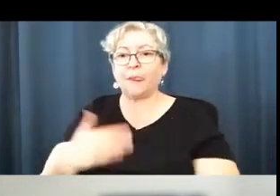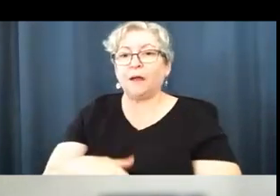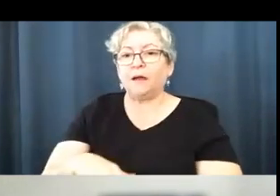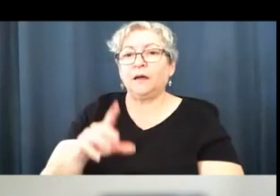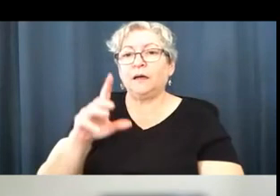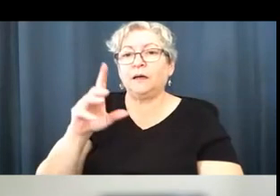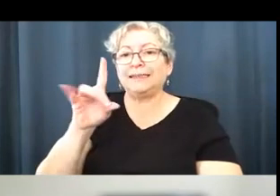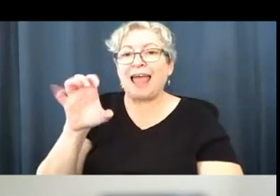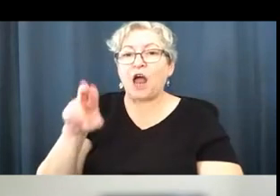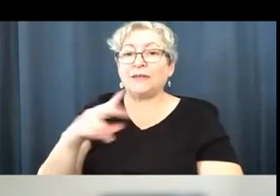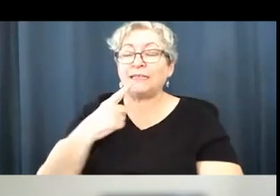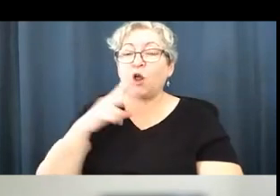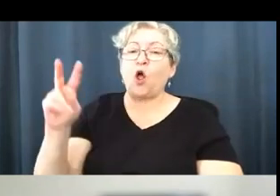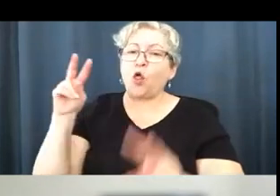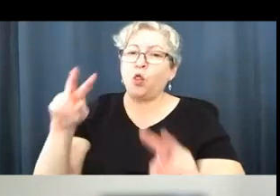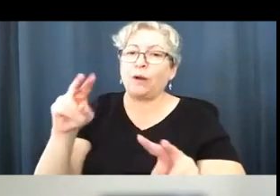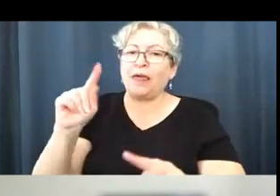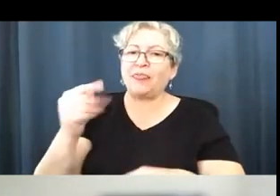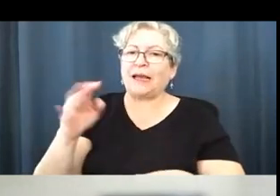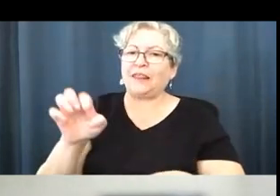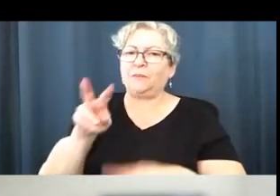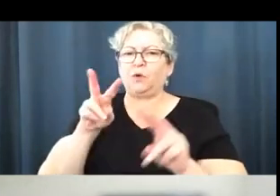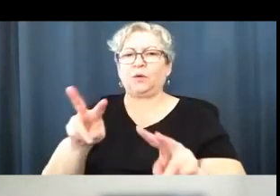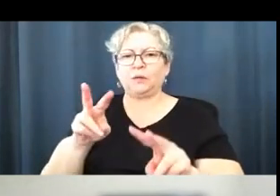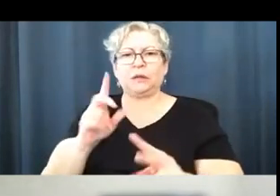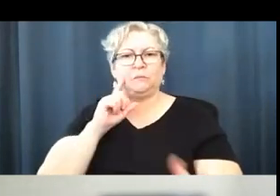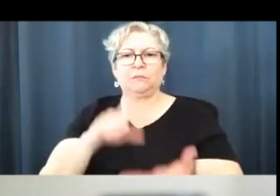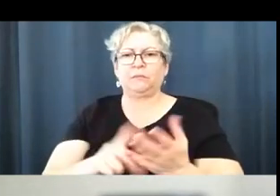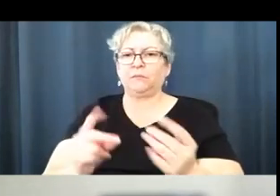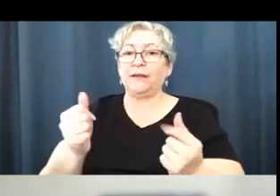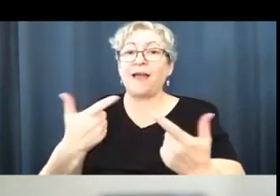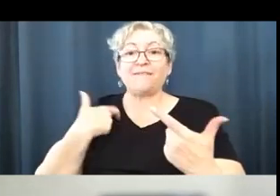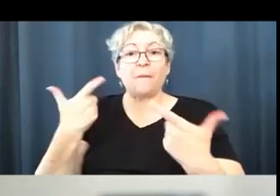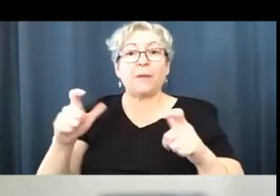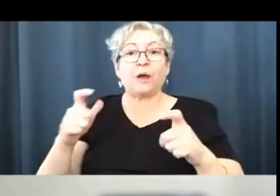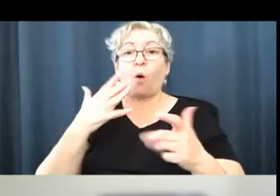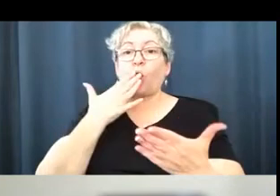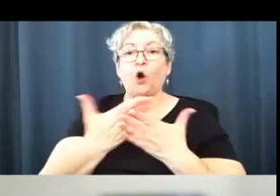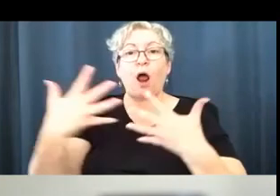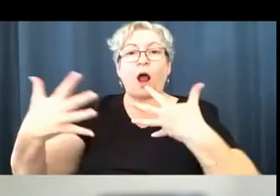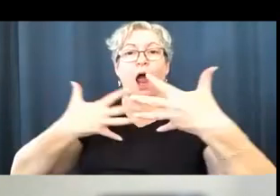Looking at those themes, you can tell pretty easily if they have high contrast or not. And that's one good easy way to pick a,